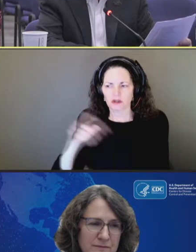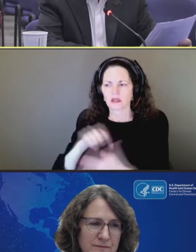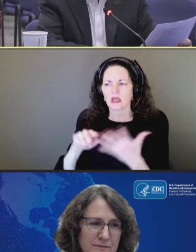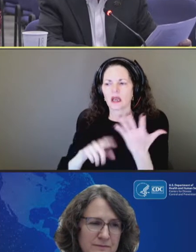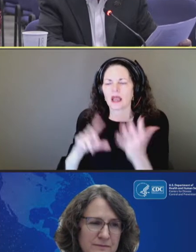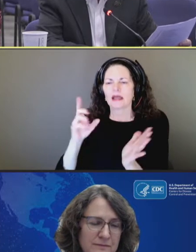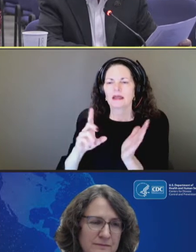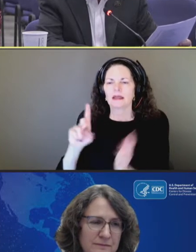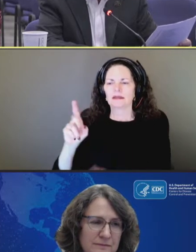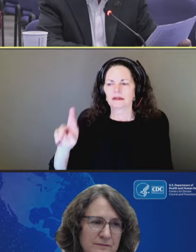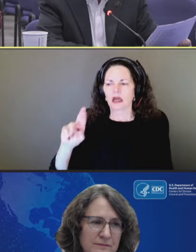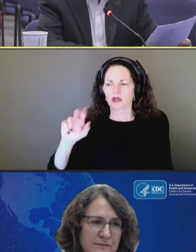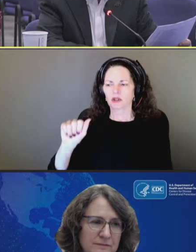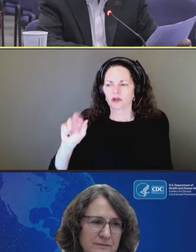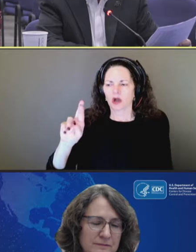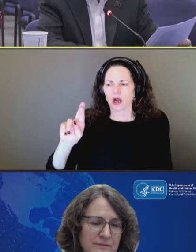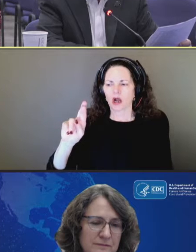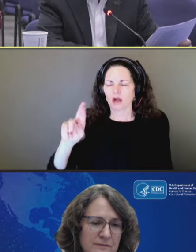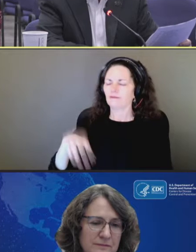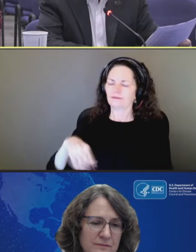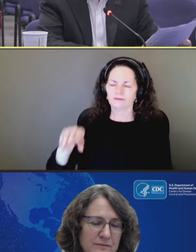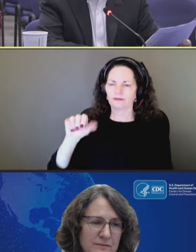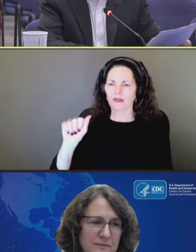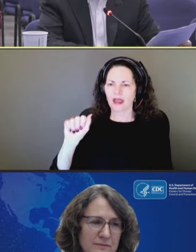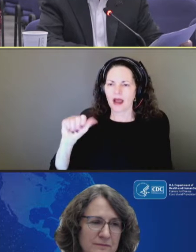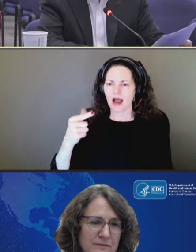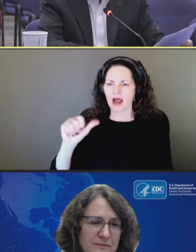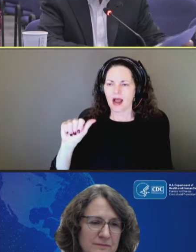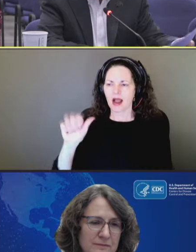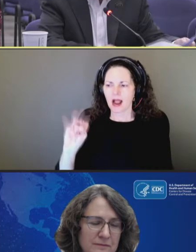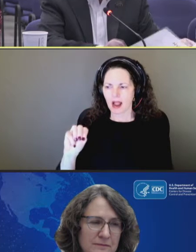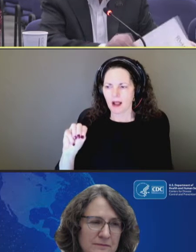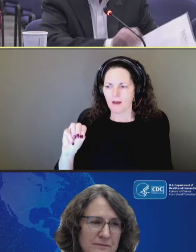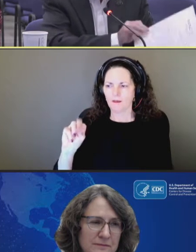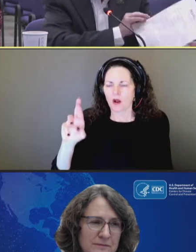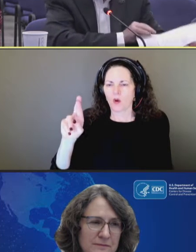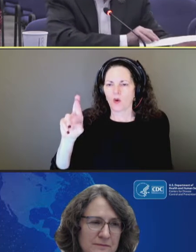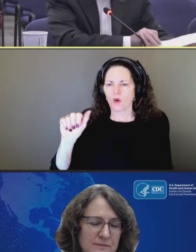for Disease Control and Prevention, will be available to participate in our discussion. So,